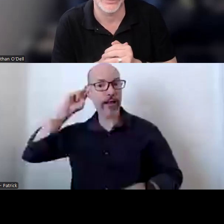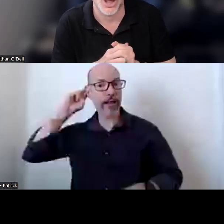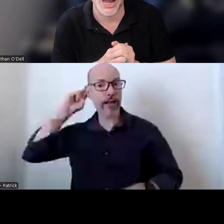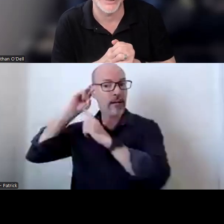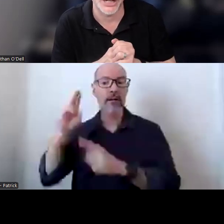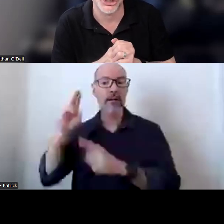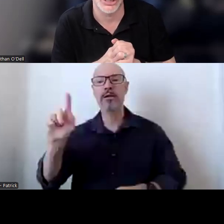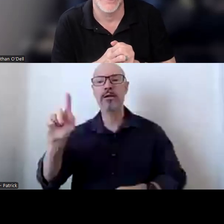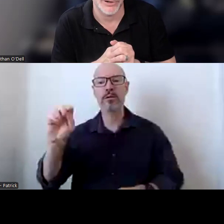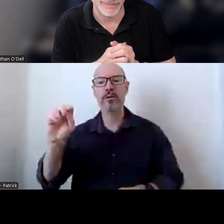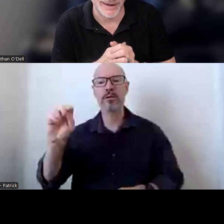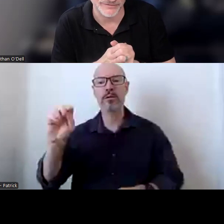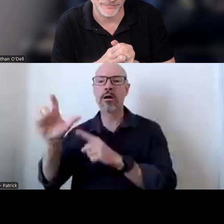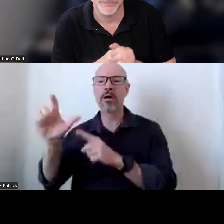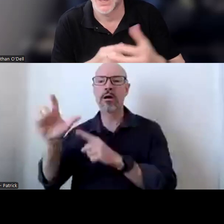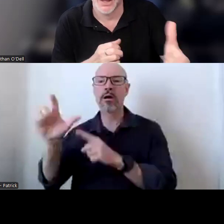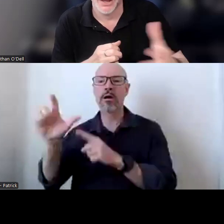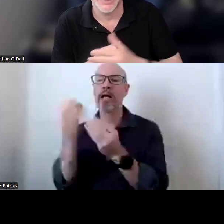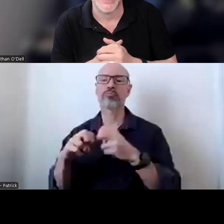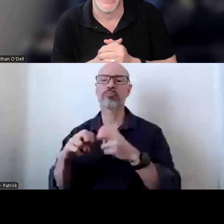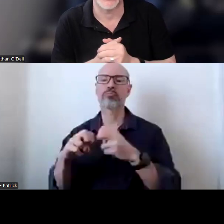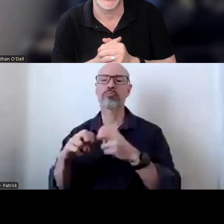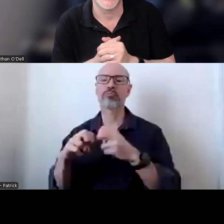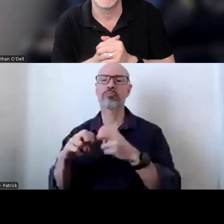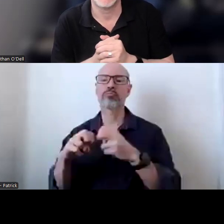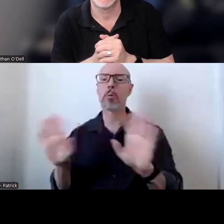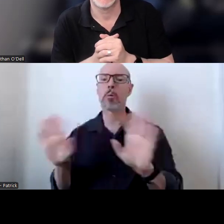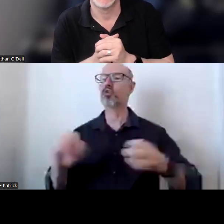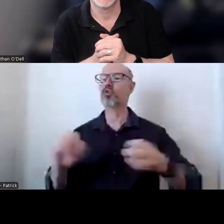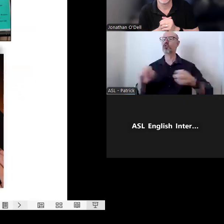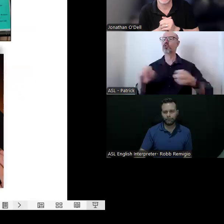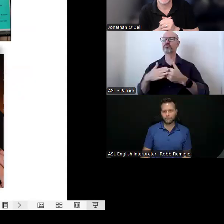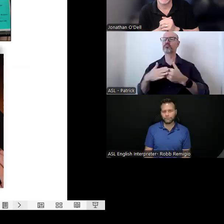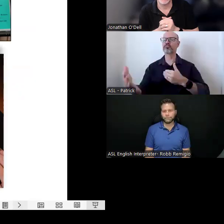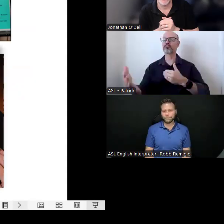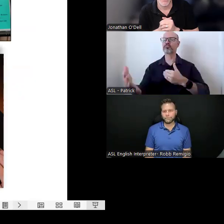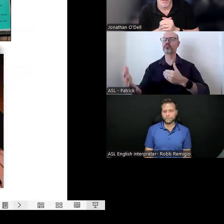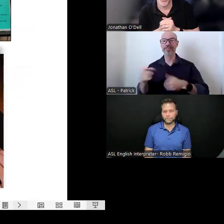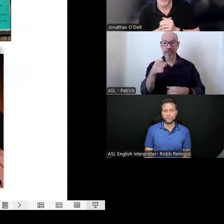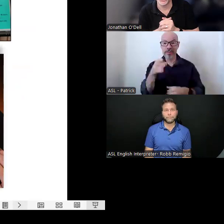solutions and they have nothing to do with you from a reasonable accommodation perspective.